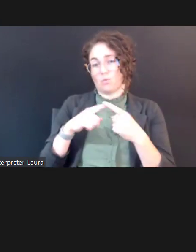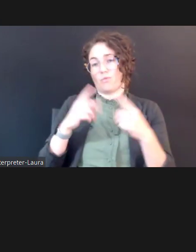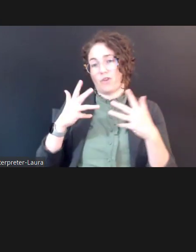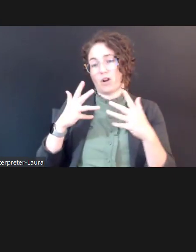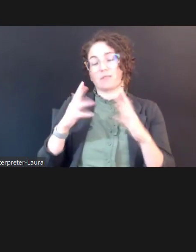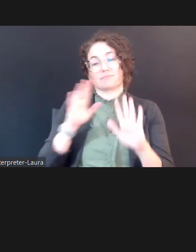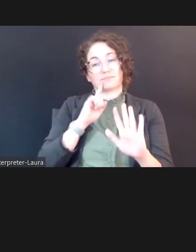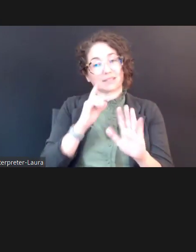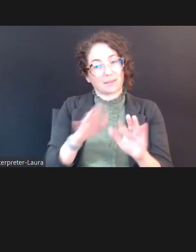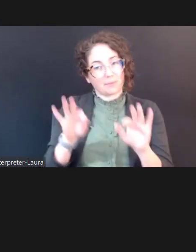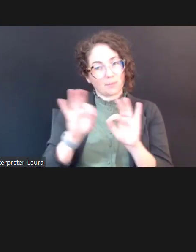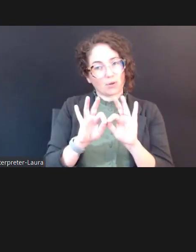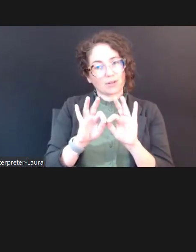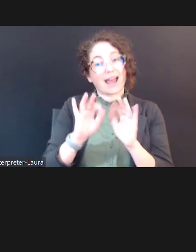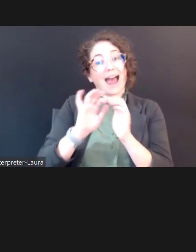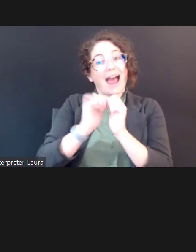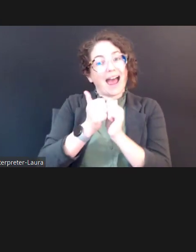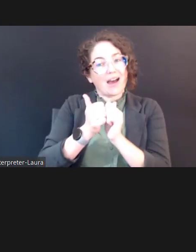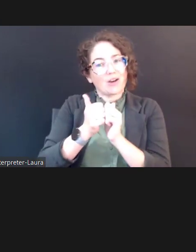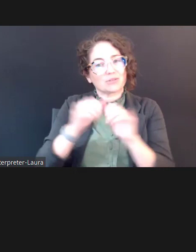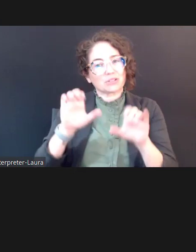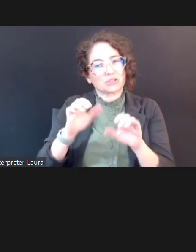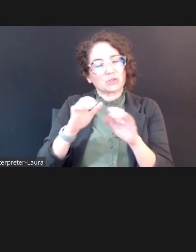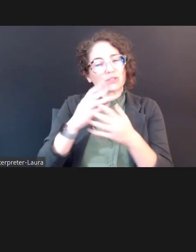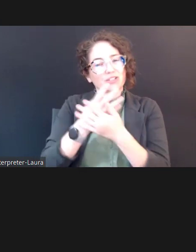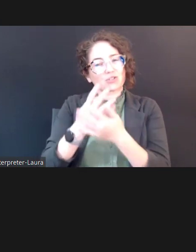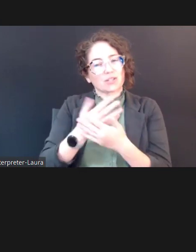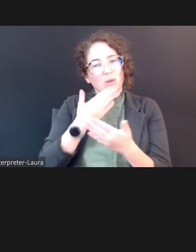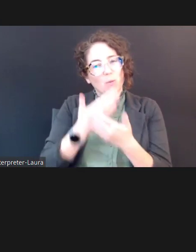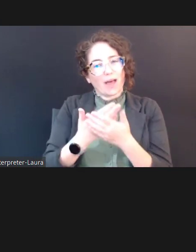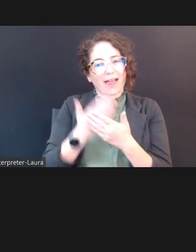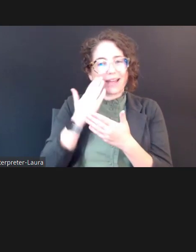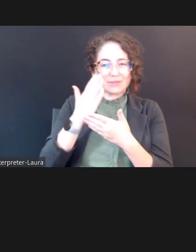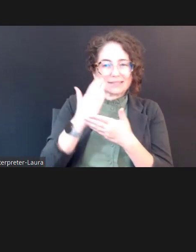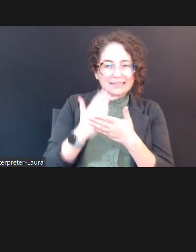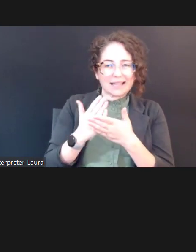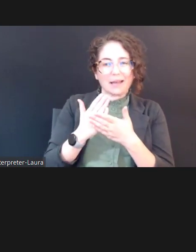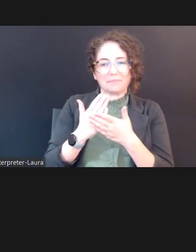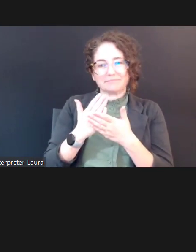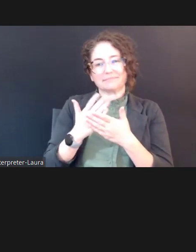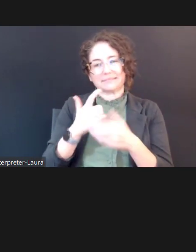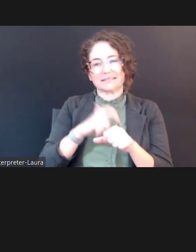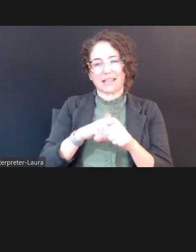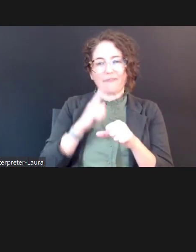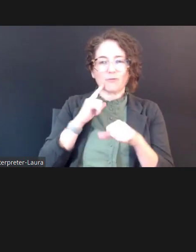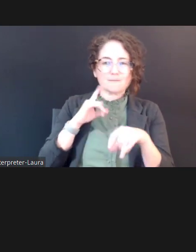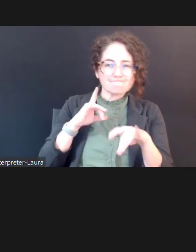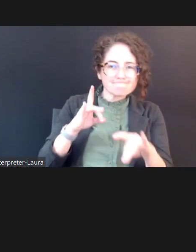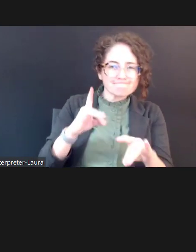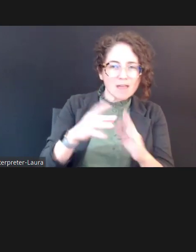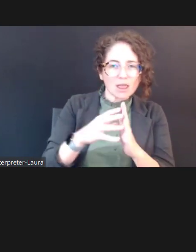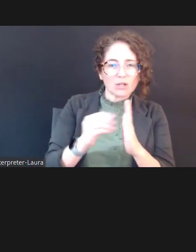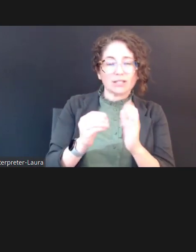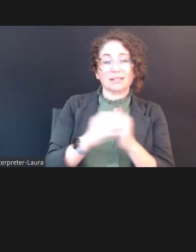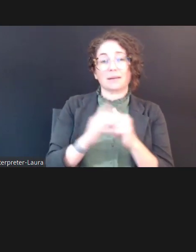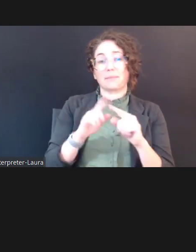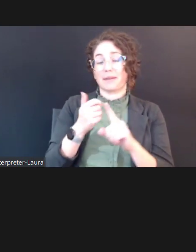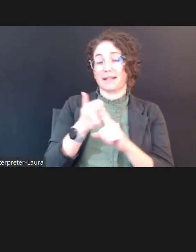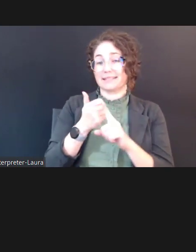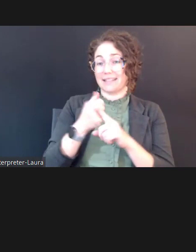There is a little bit of a learning curve. It's a flexible tool, and what that means, we can go to where